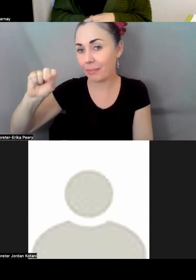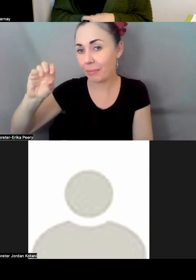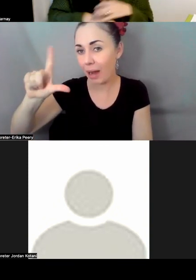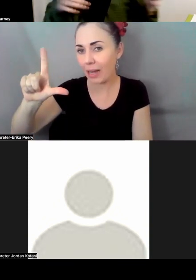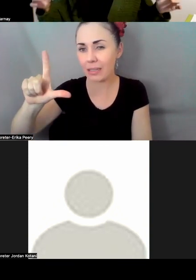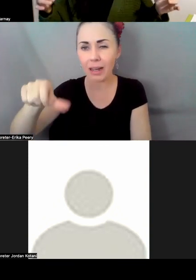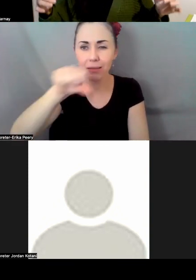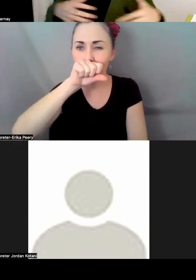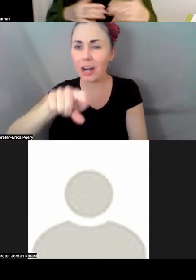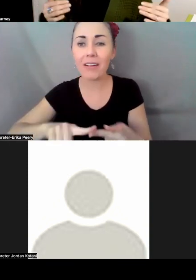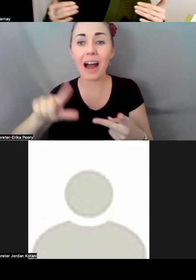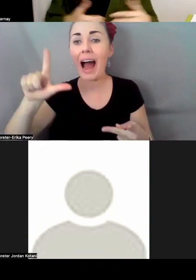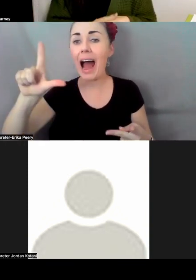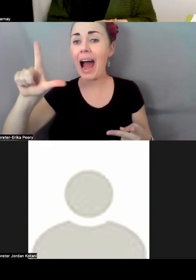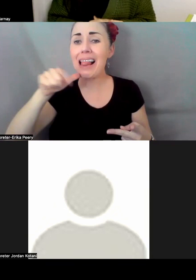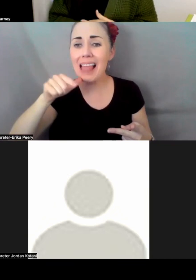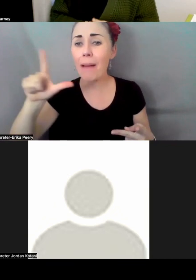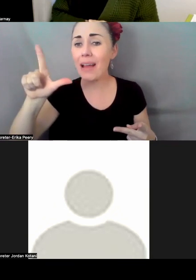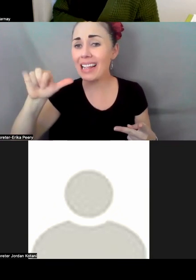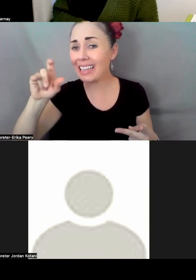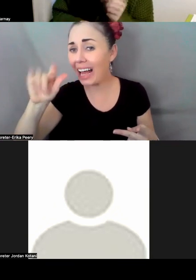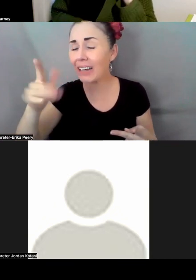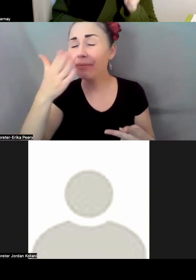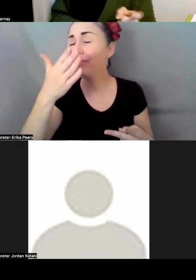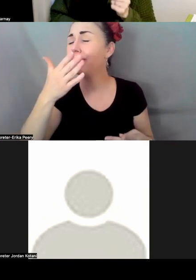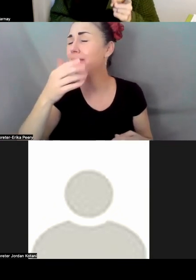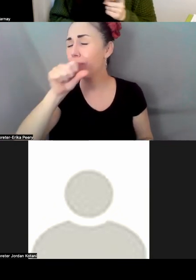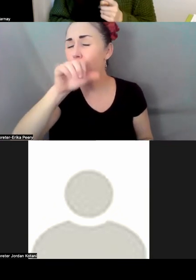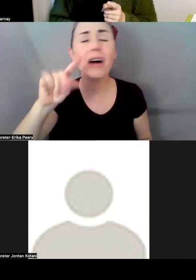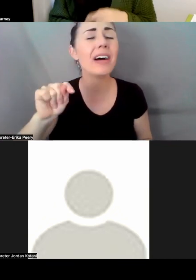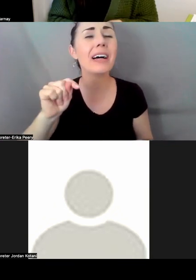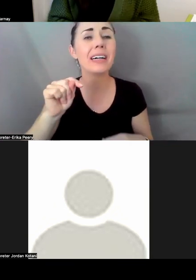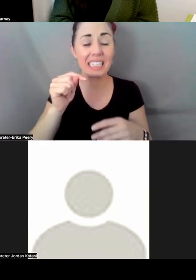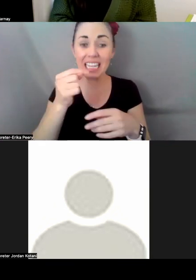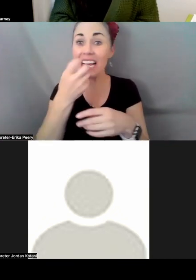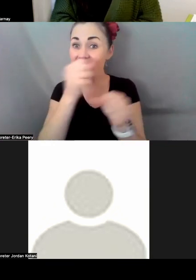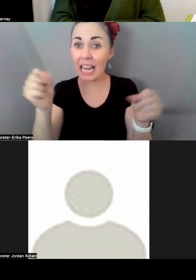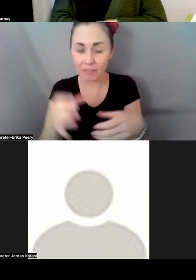Lemon Lysol, love it. I love it. Is it safe to go smelling those things? No, not so much.